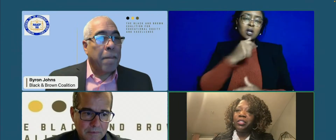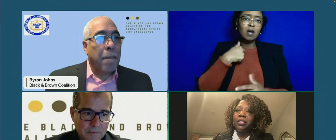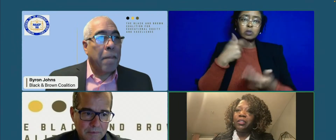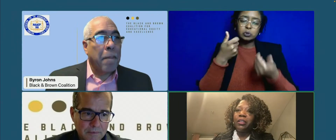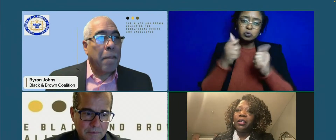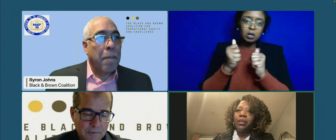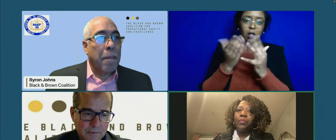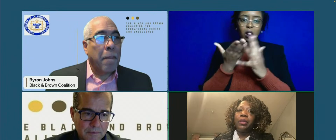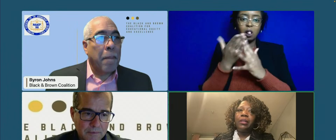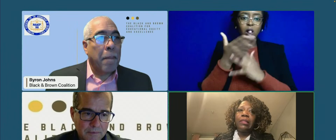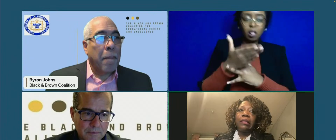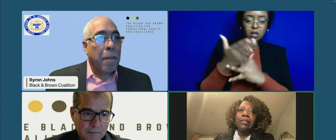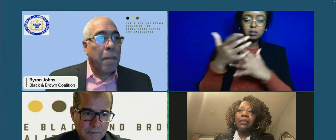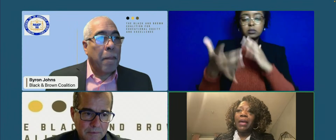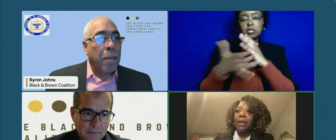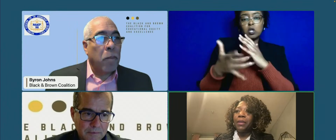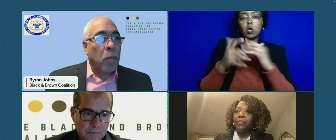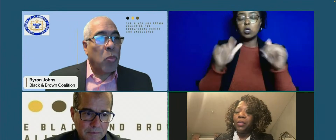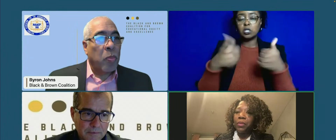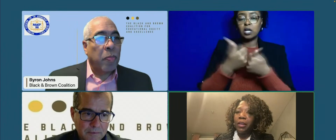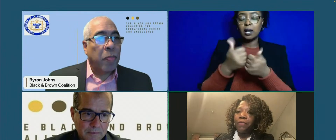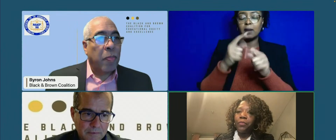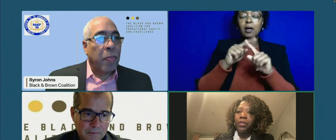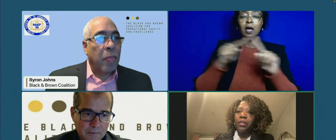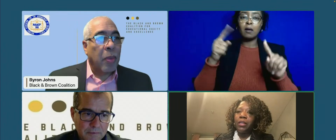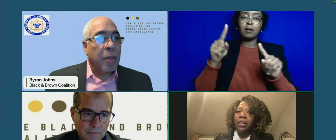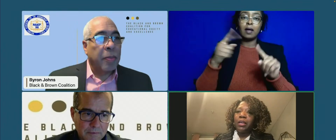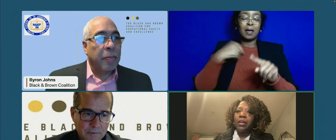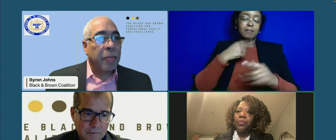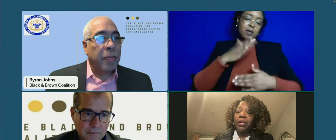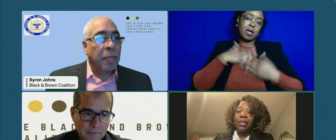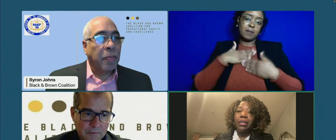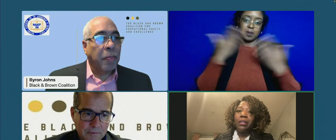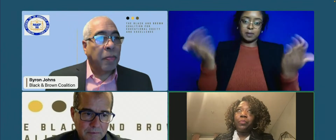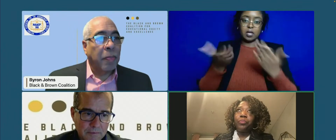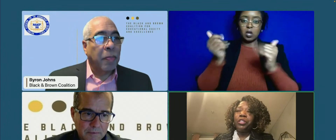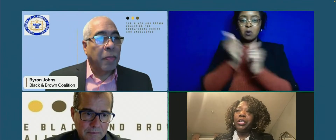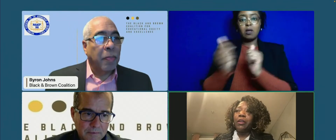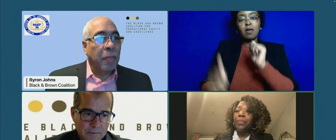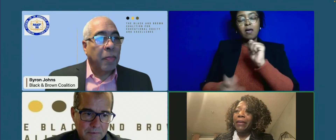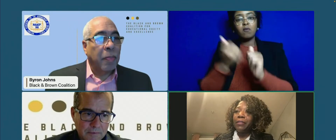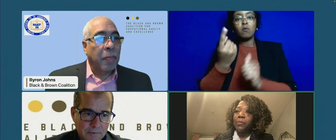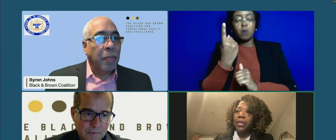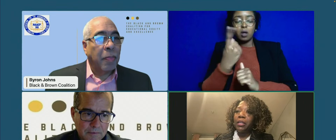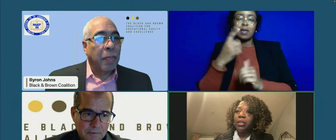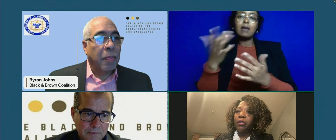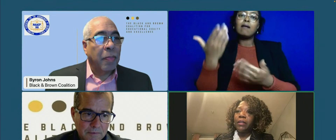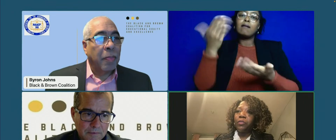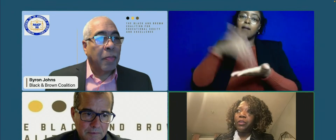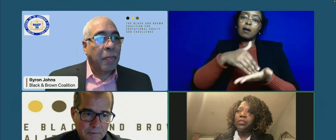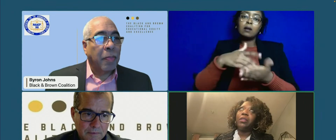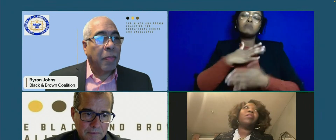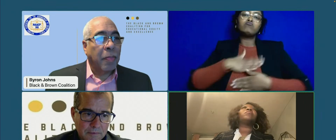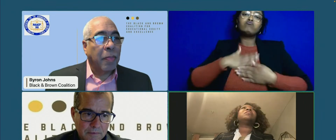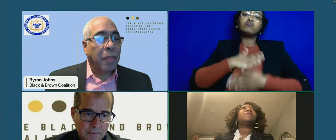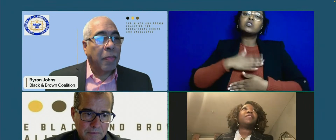so much for your patients as I was trying to work through some technology challenges here, but